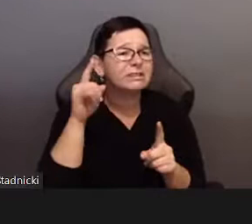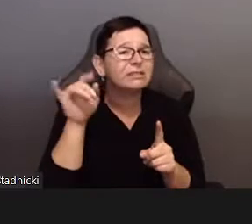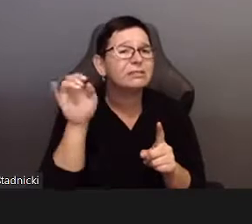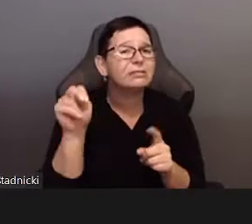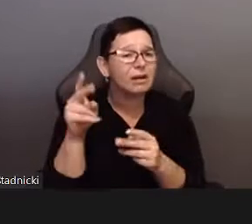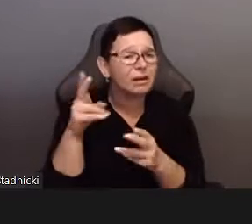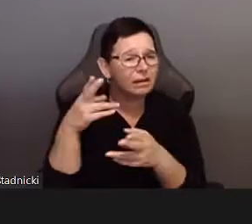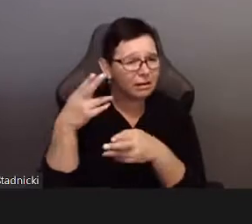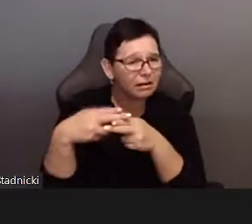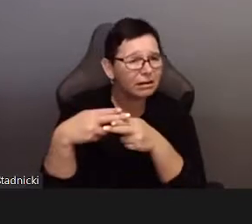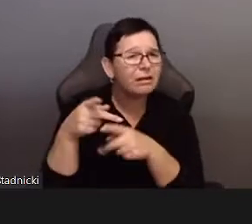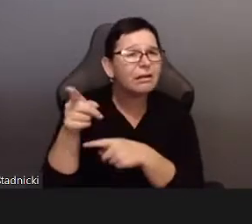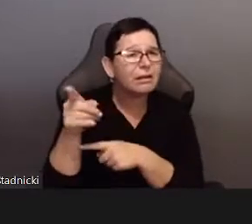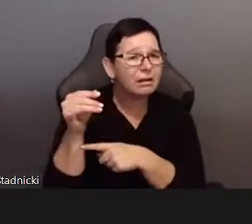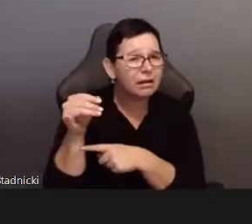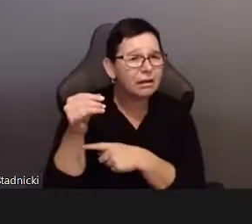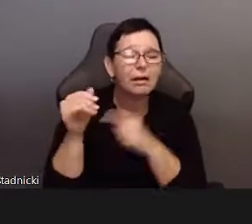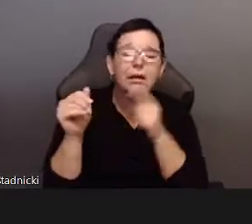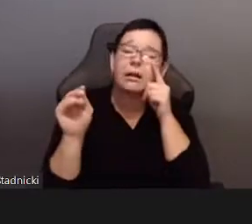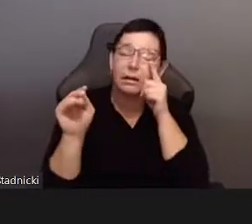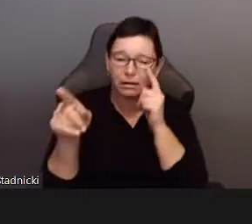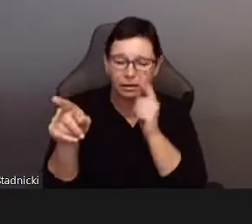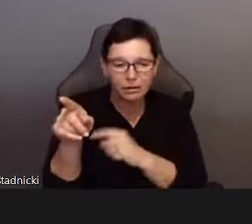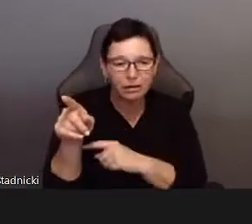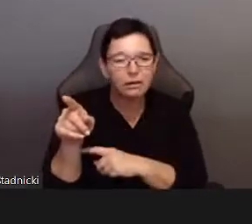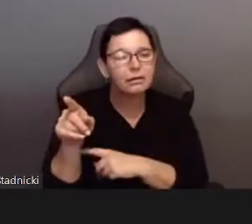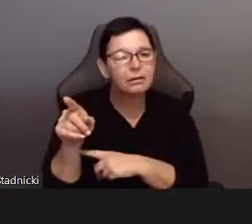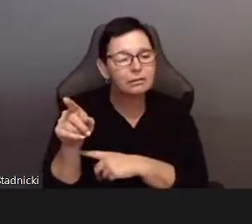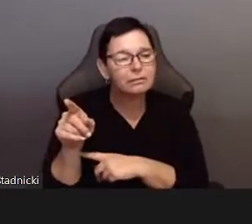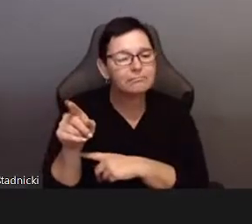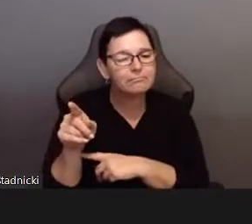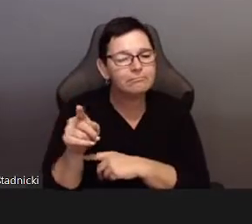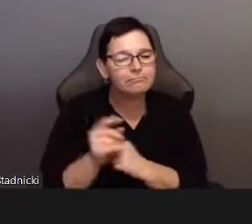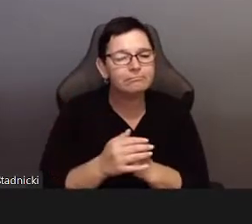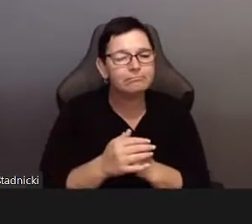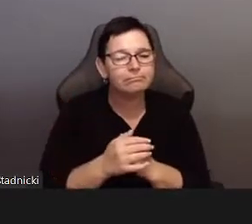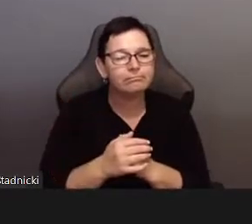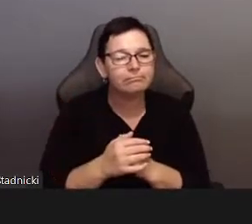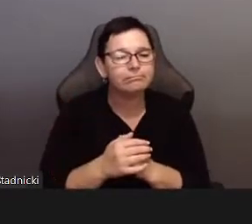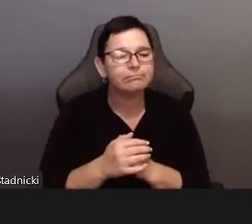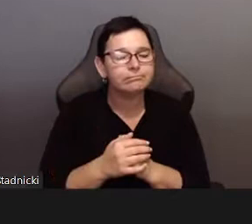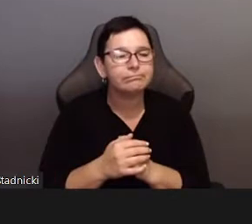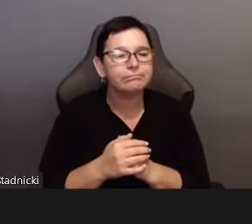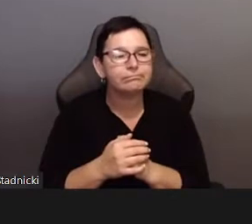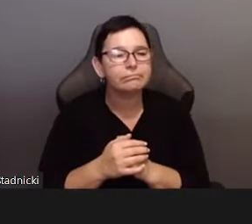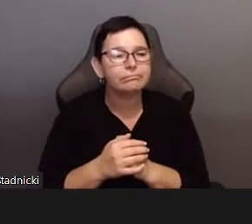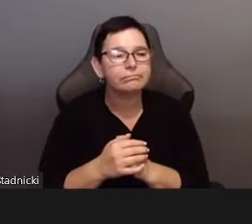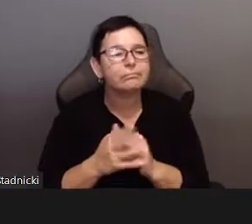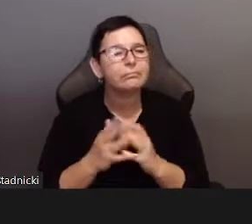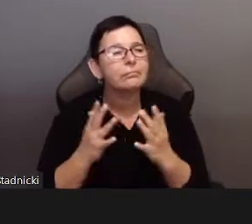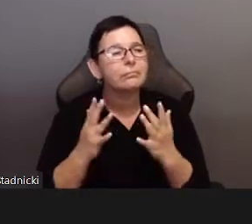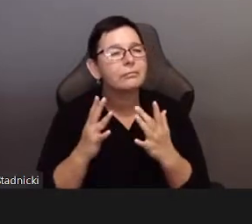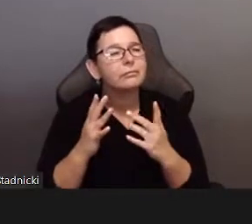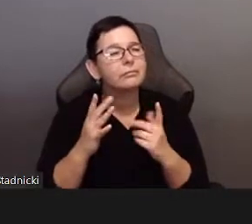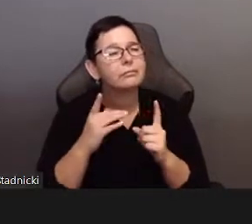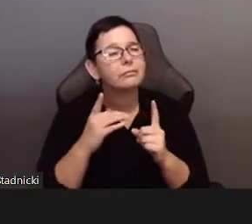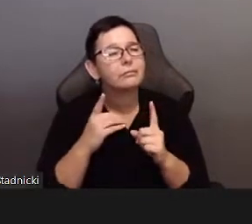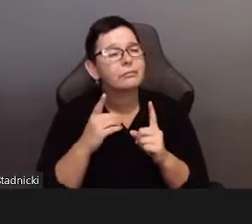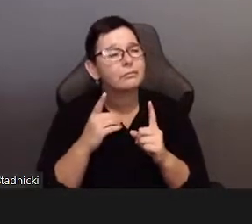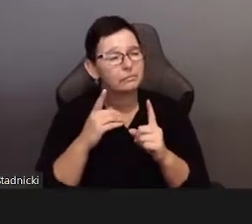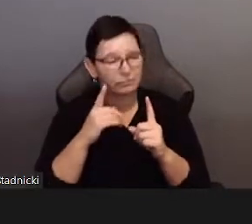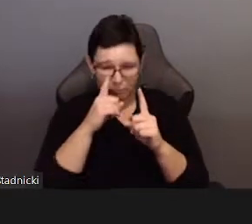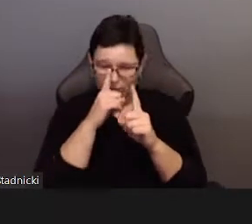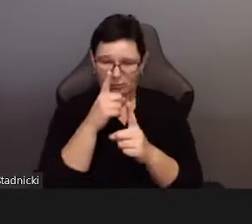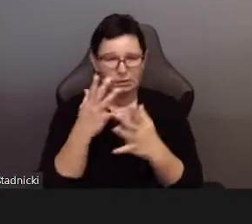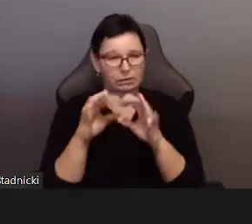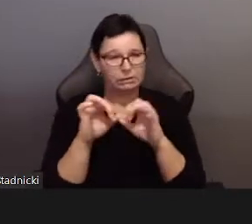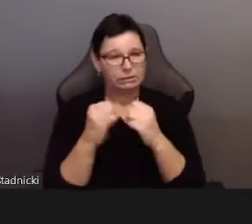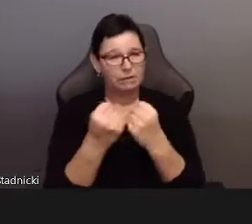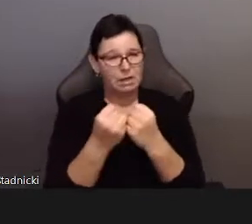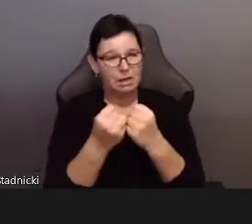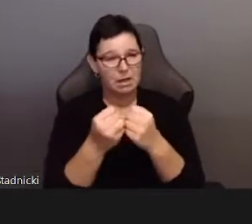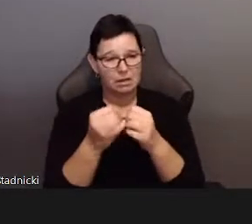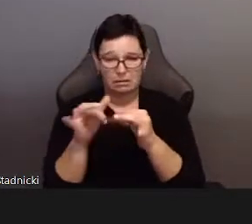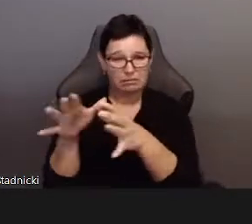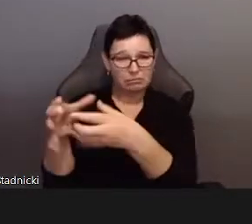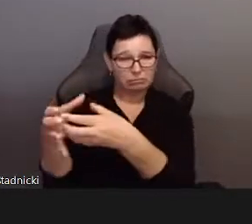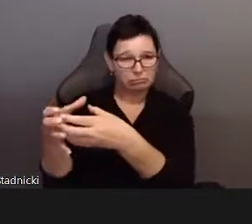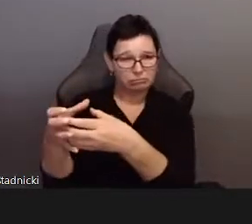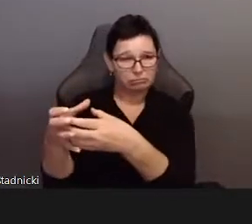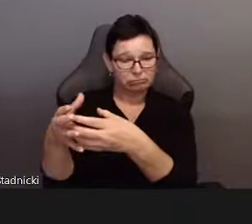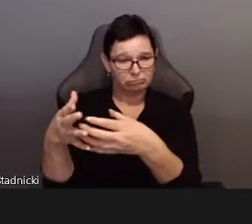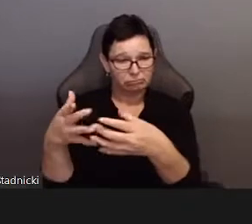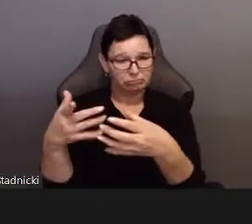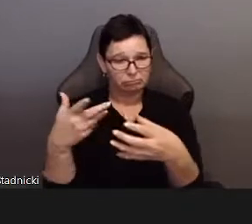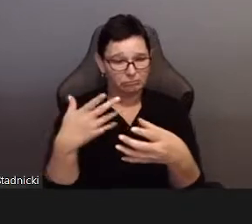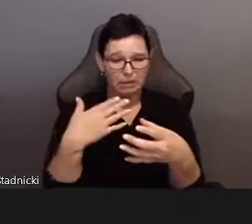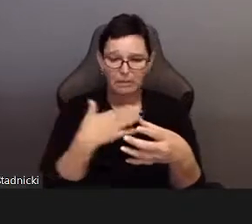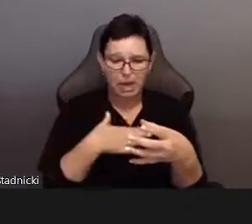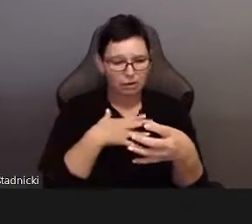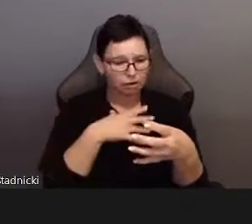And I was wondering how pleasure fits into all of this.